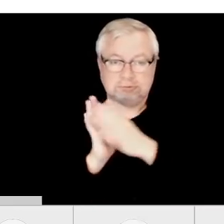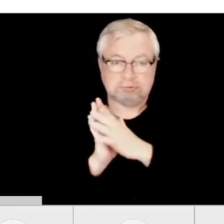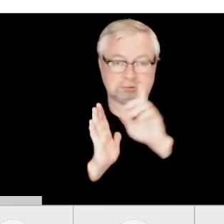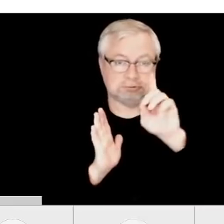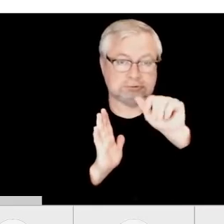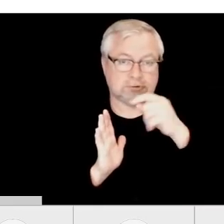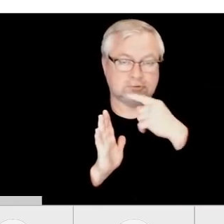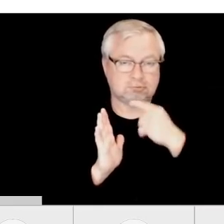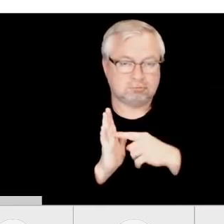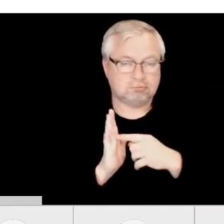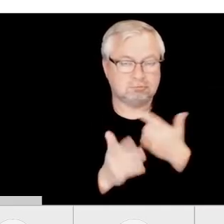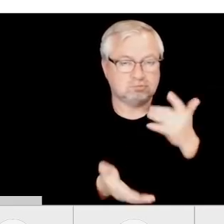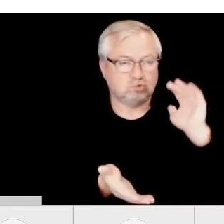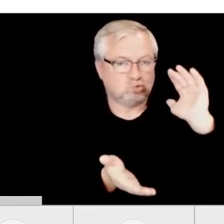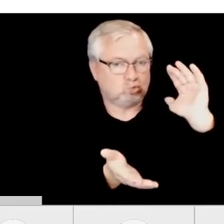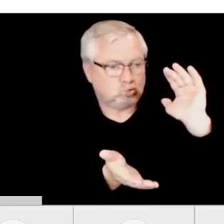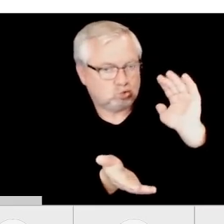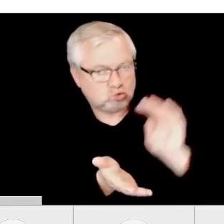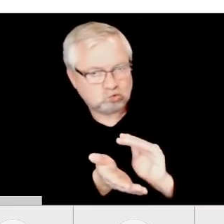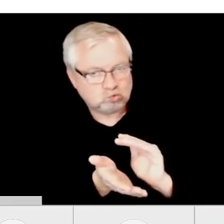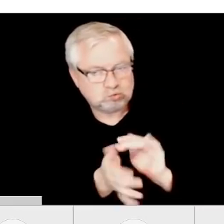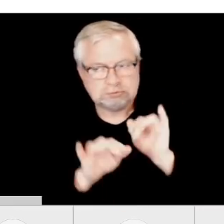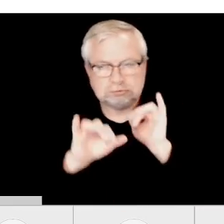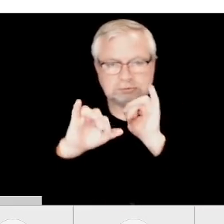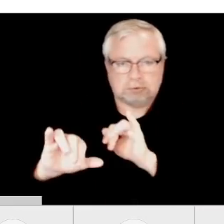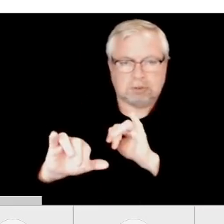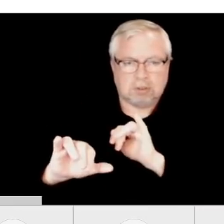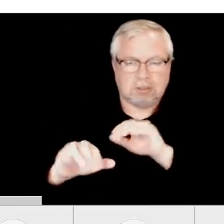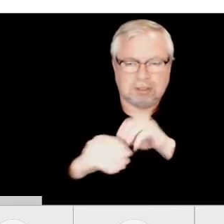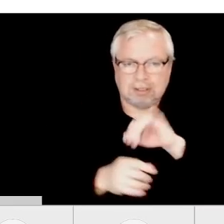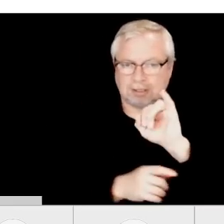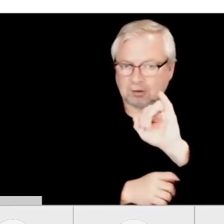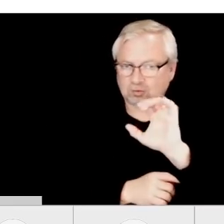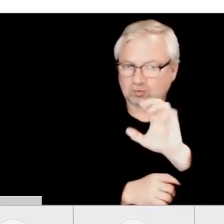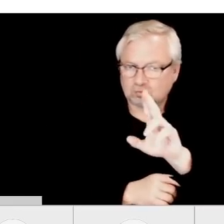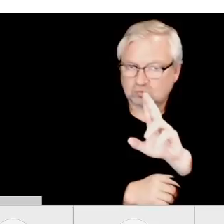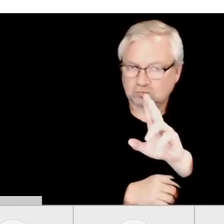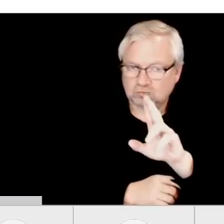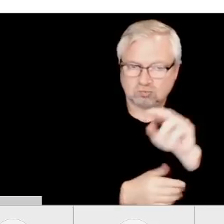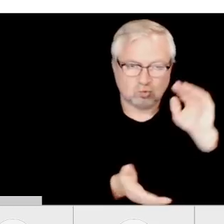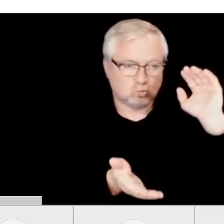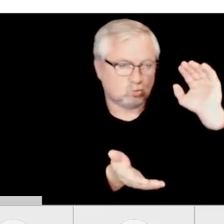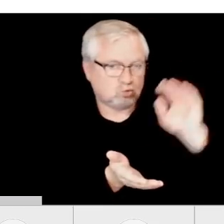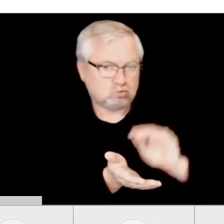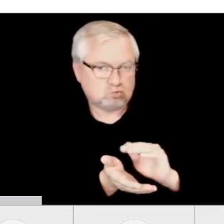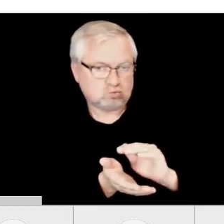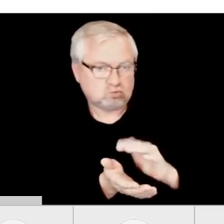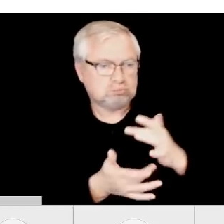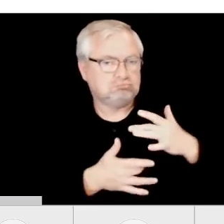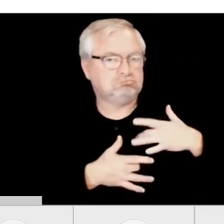stay and a potential reduction in mortality. So that's what the team built into it, and that's what you see reflected in